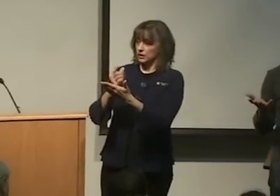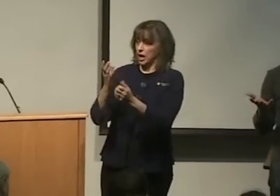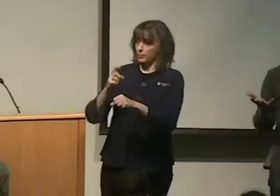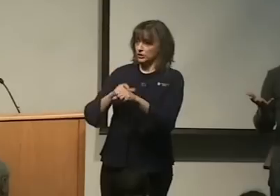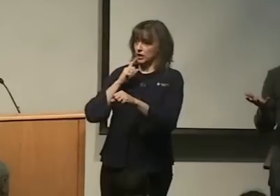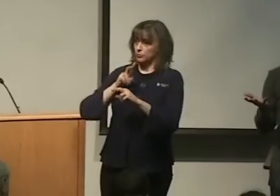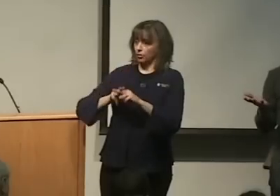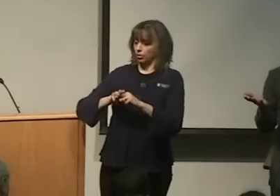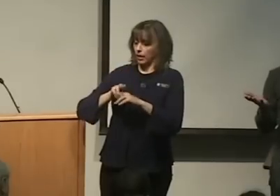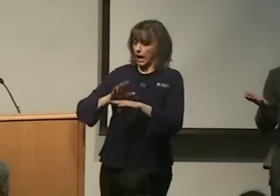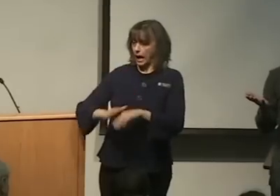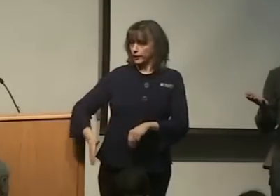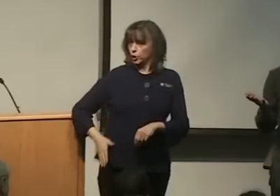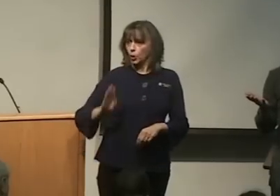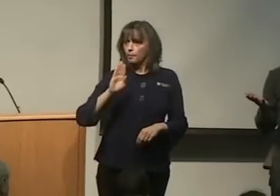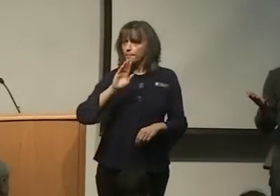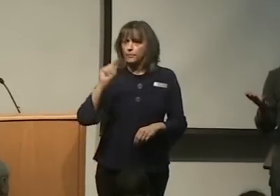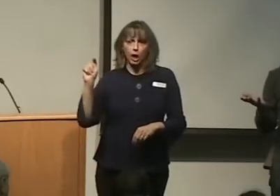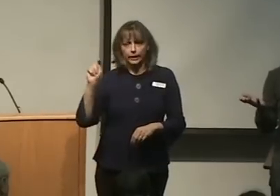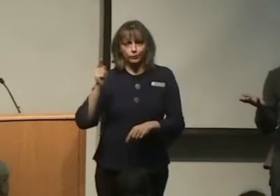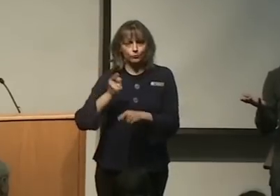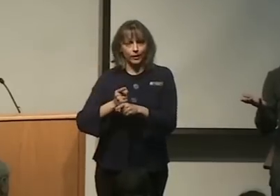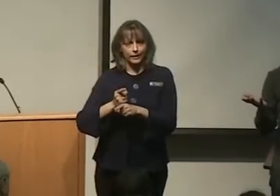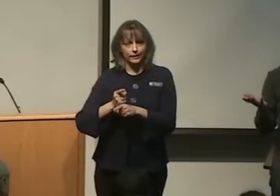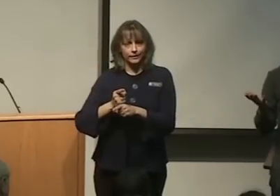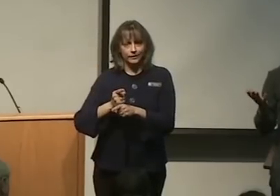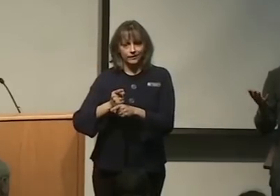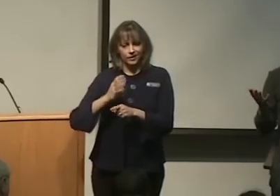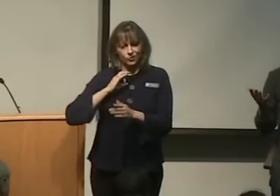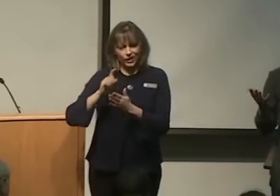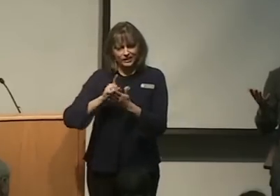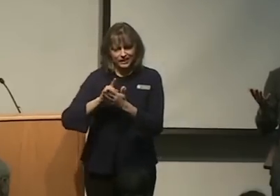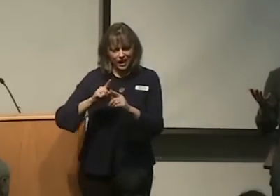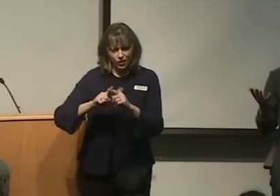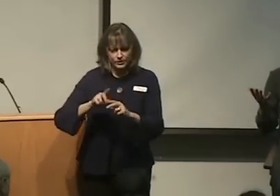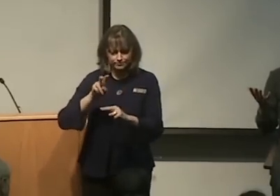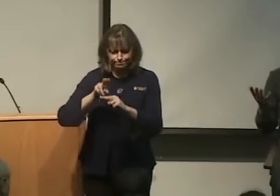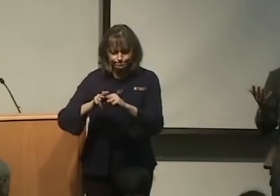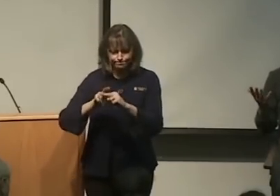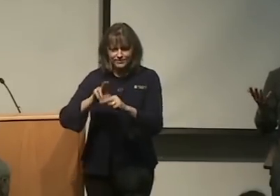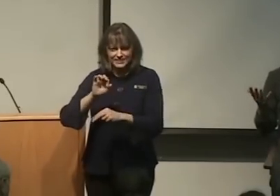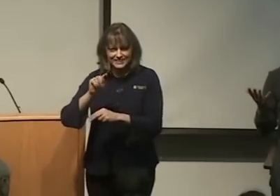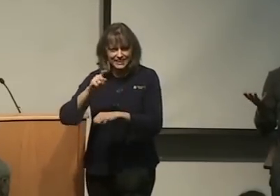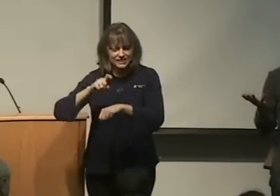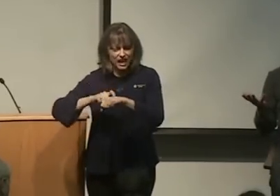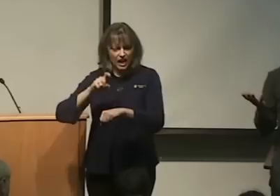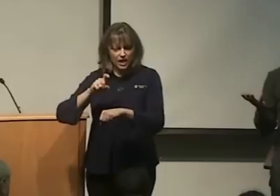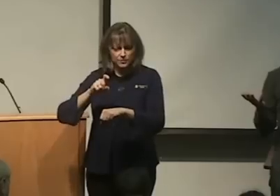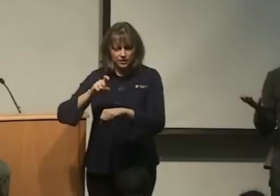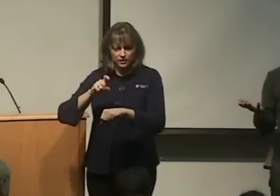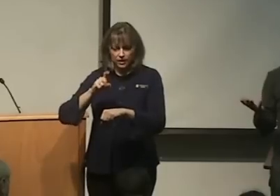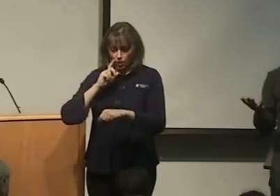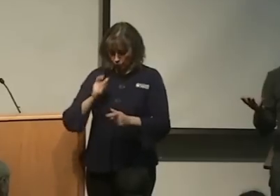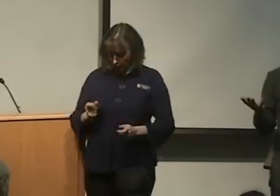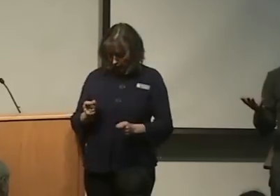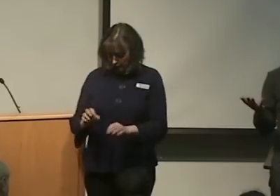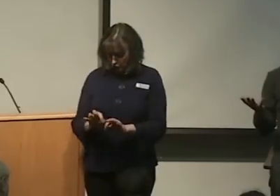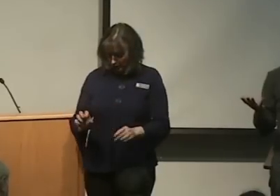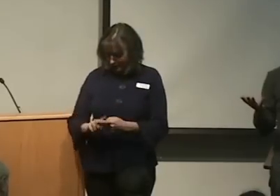credit hours which is based upon seat time, right? We're really giving the degree to the wrong part of the body, people.